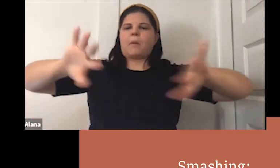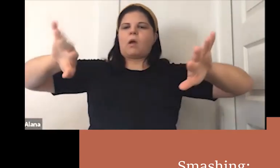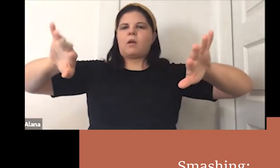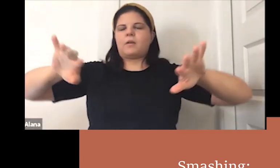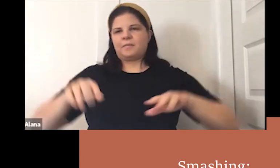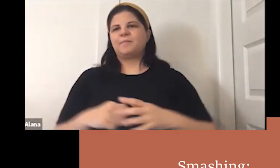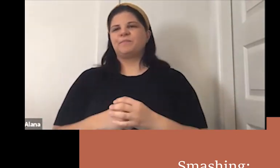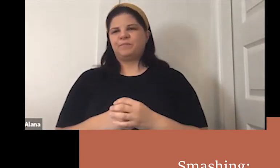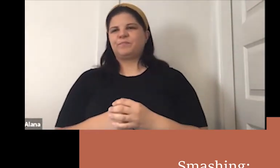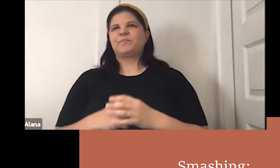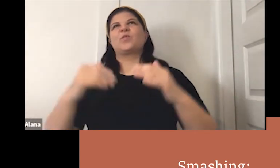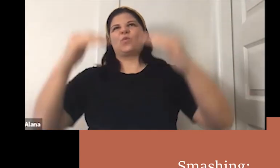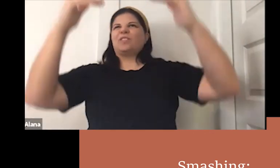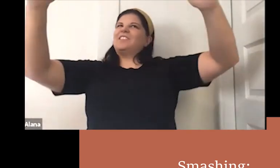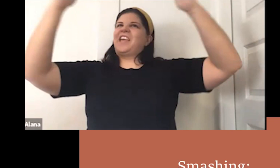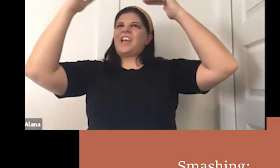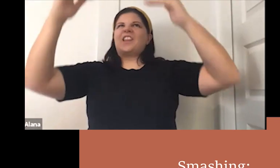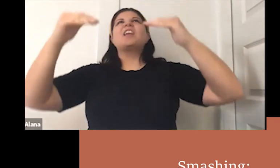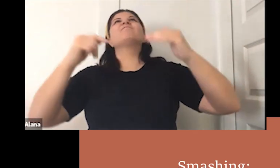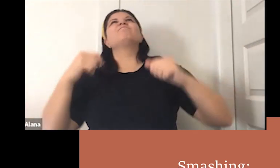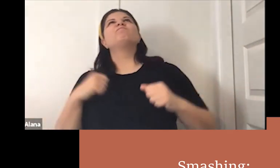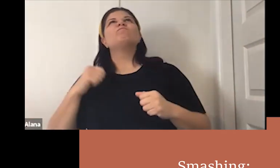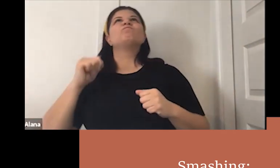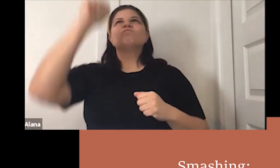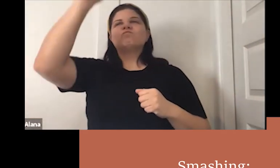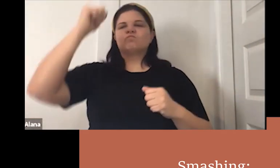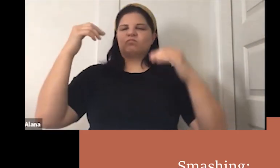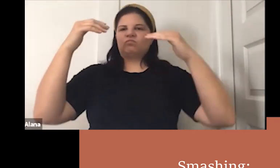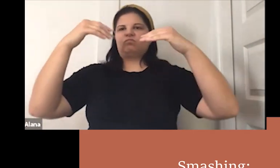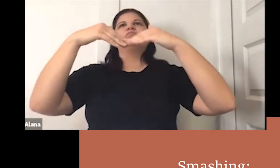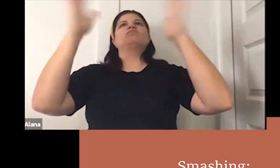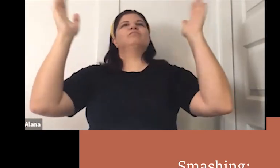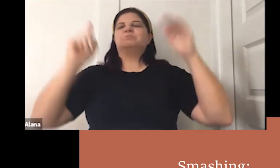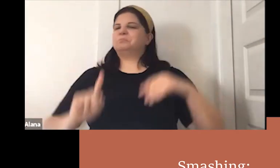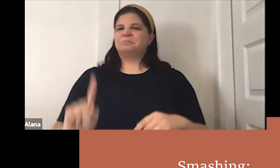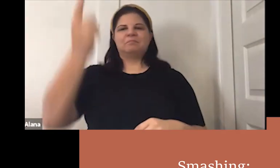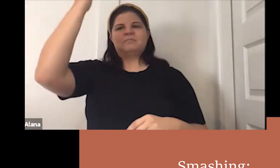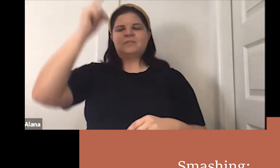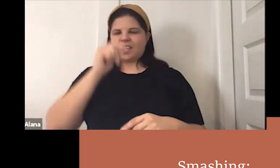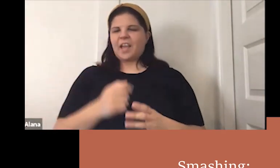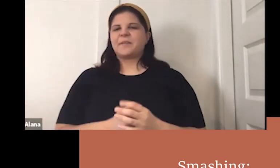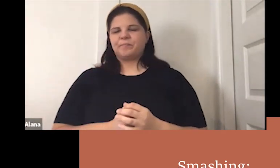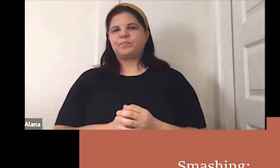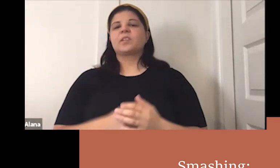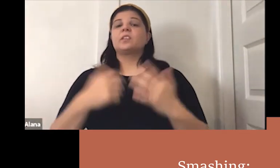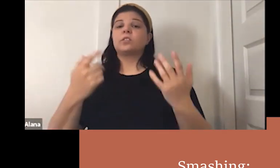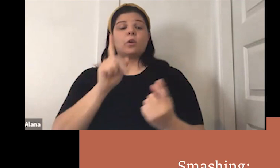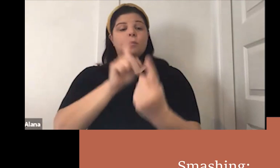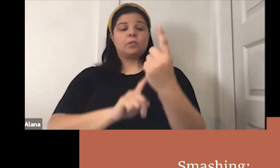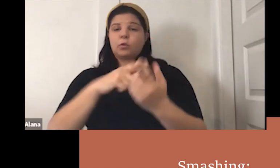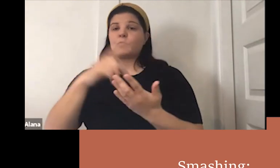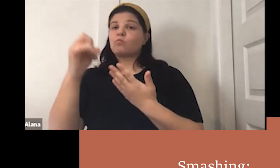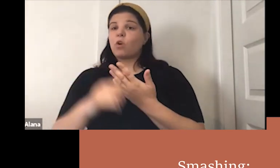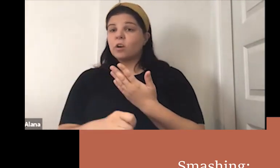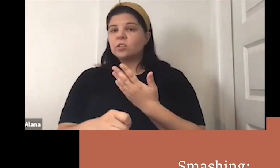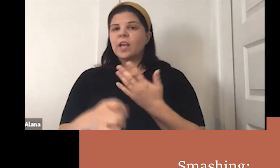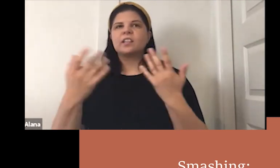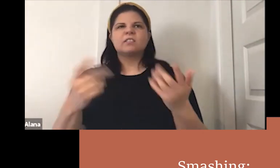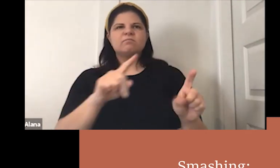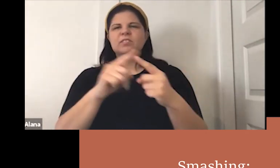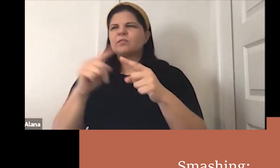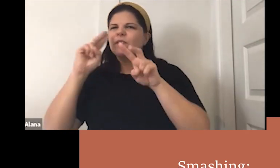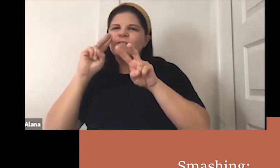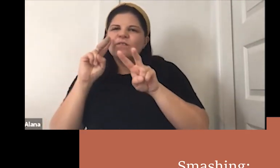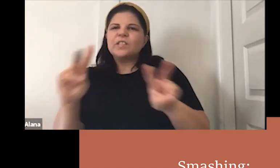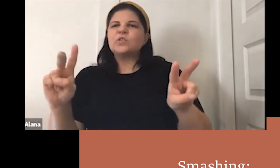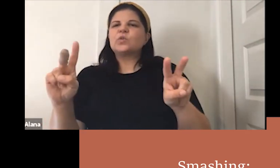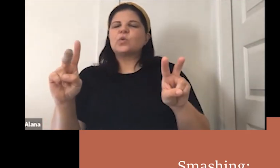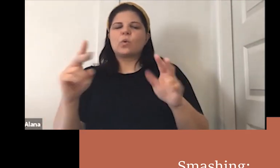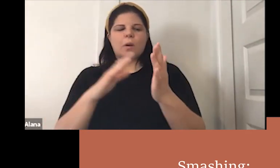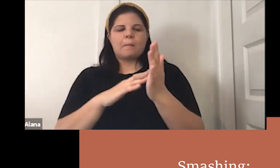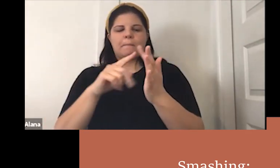So the mentorship project, this work employs visual metaphor.